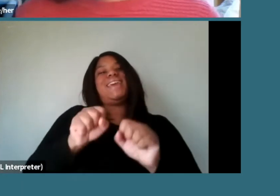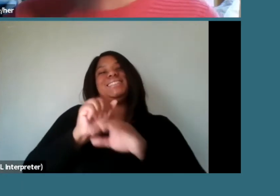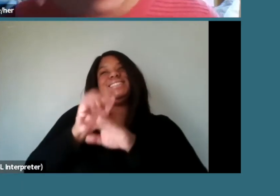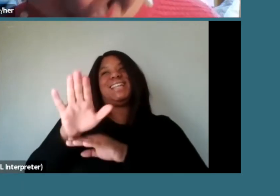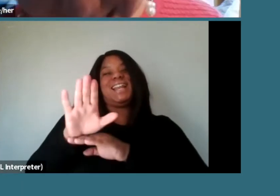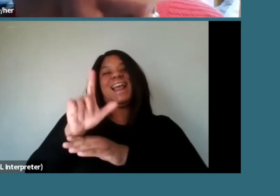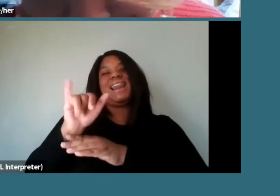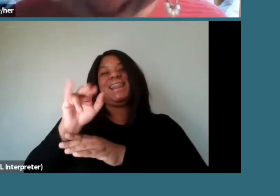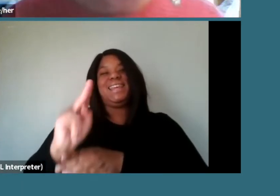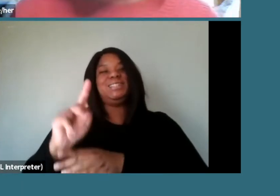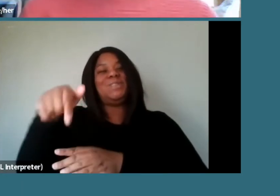Yeah.